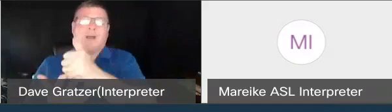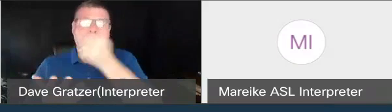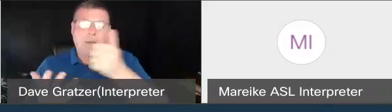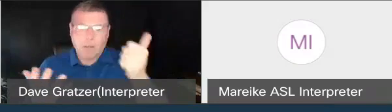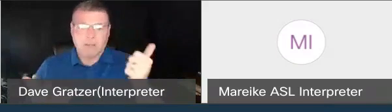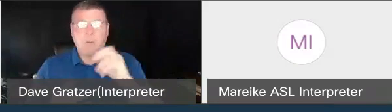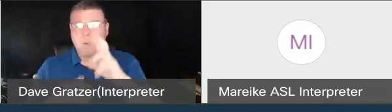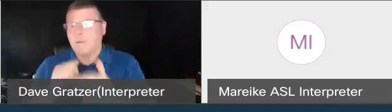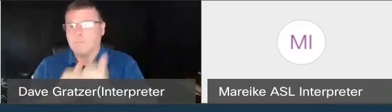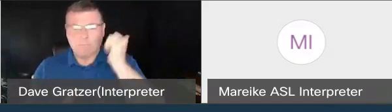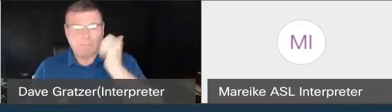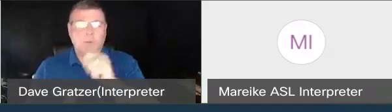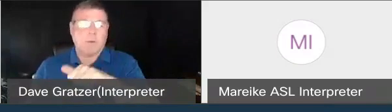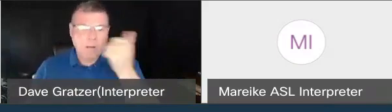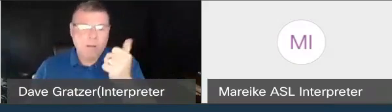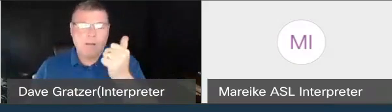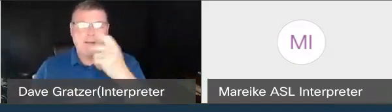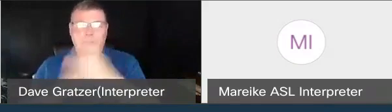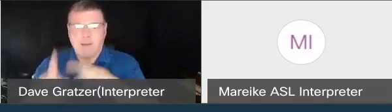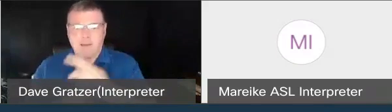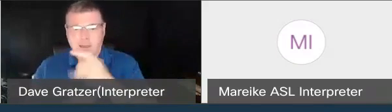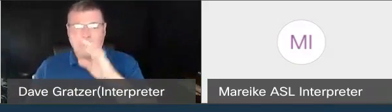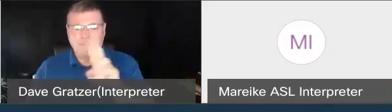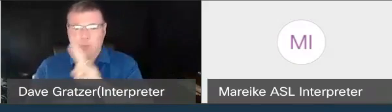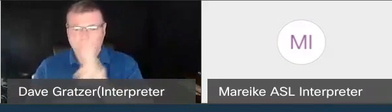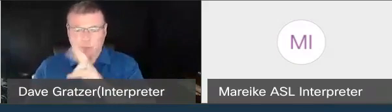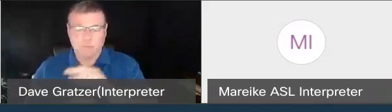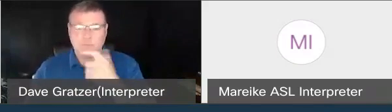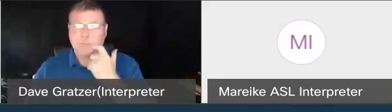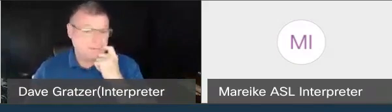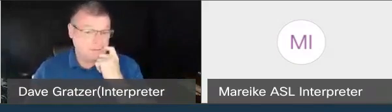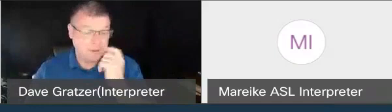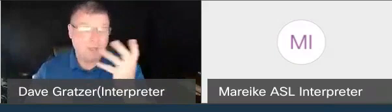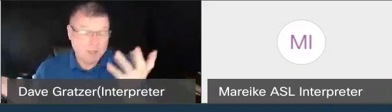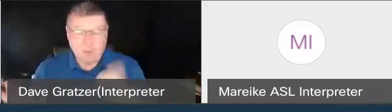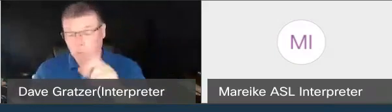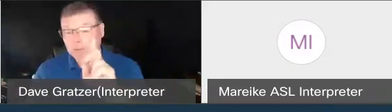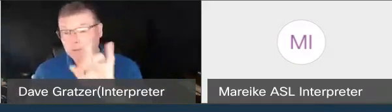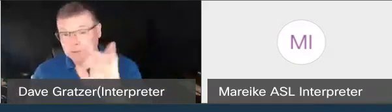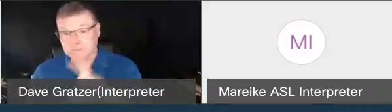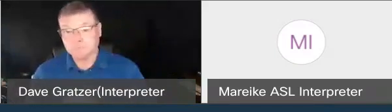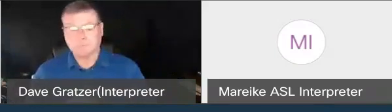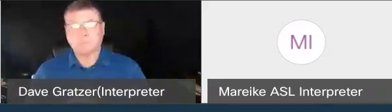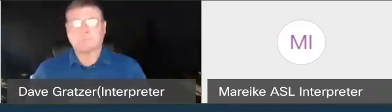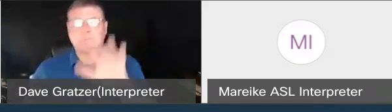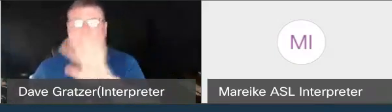or most substance addictions? So, we did. Basically, about two years ago,